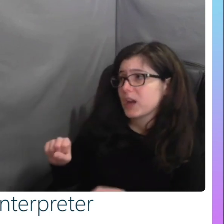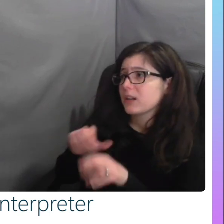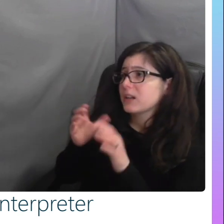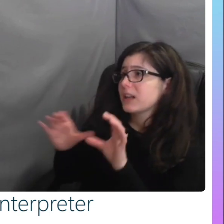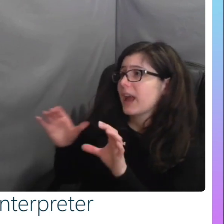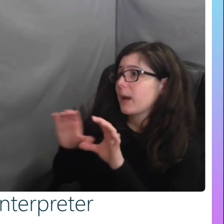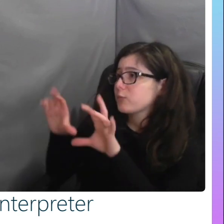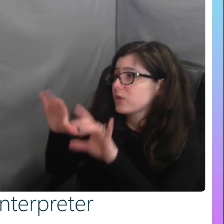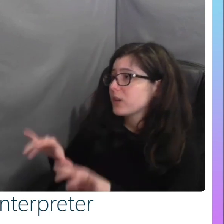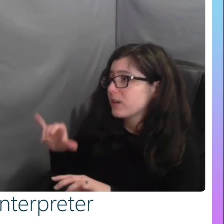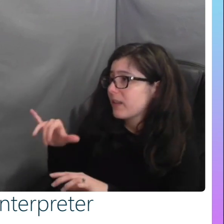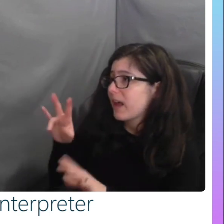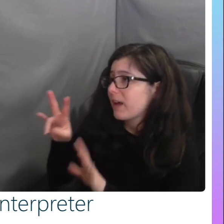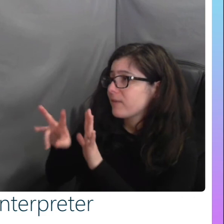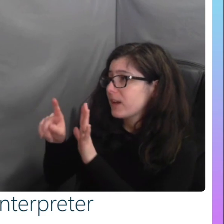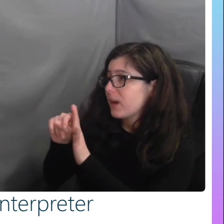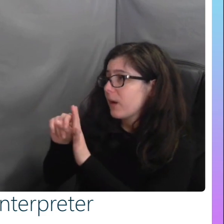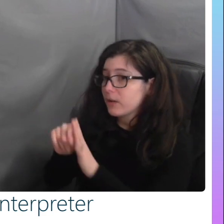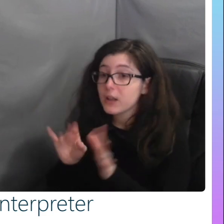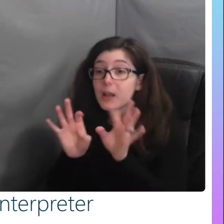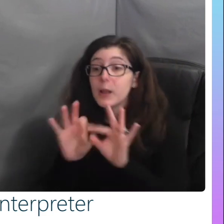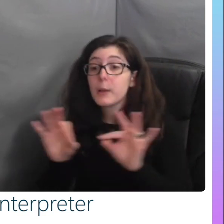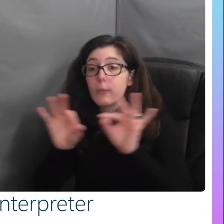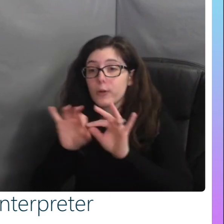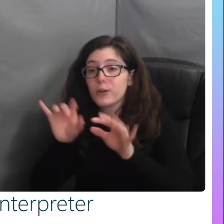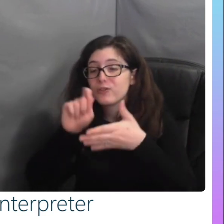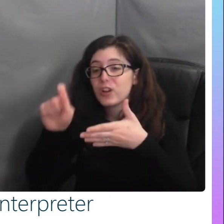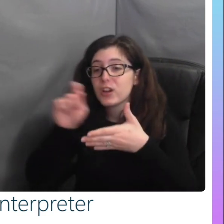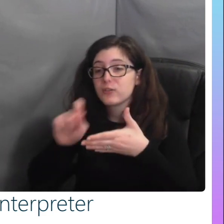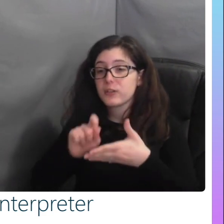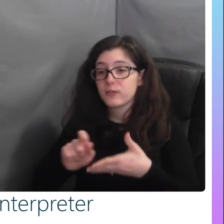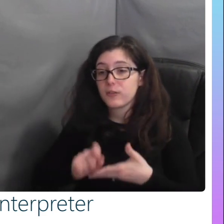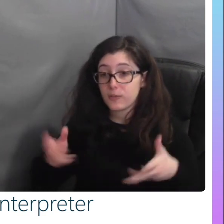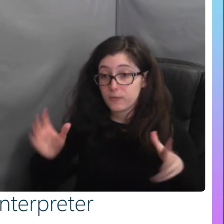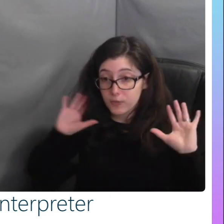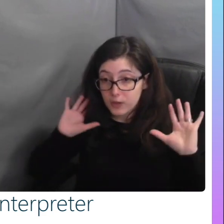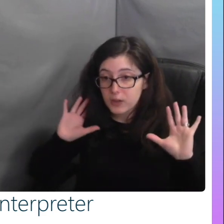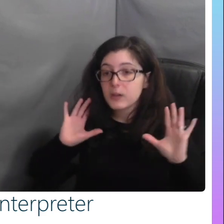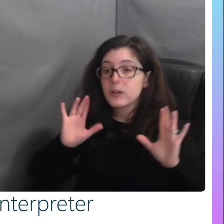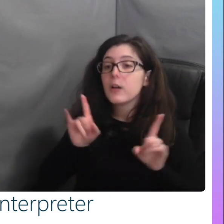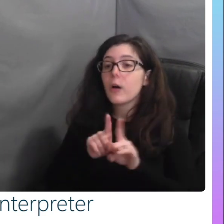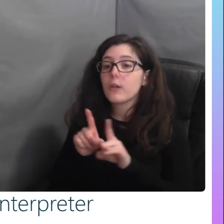so those are very important checks and they also help with the, not transparency,